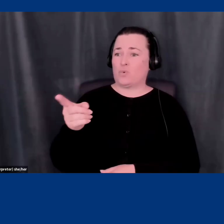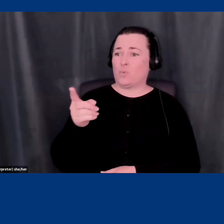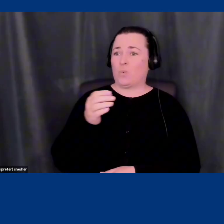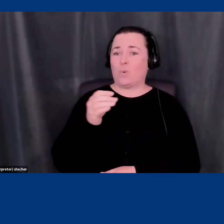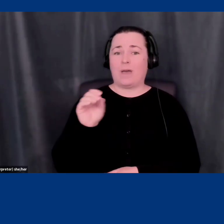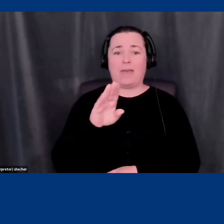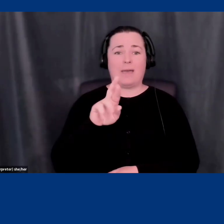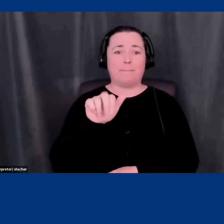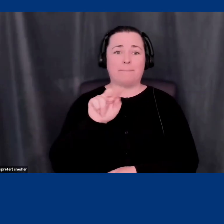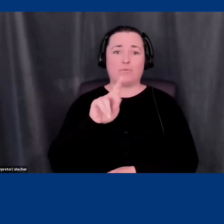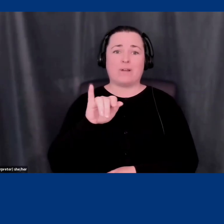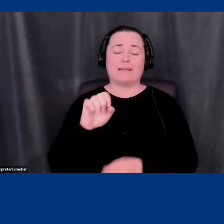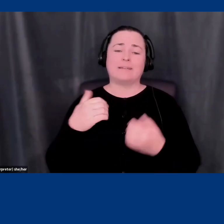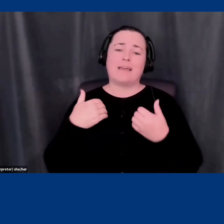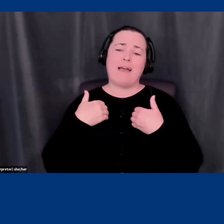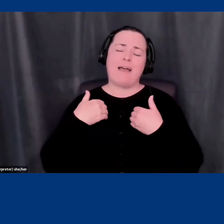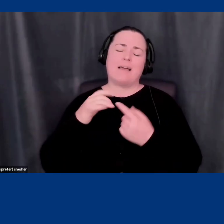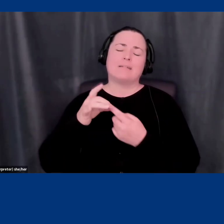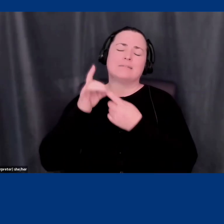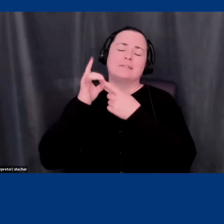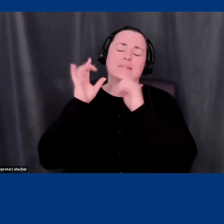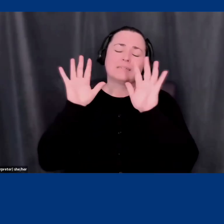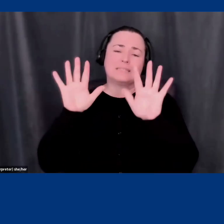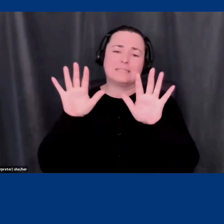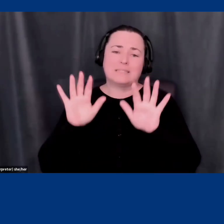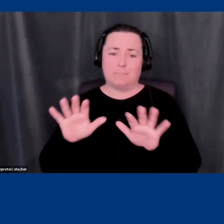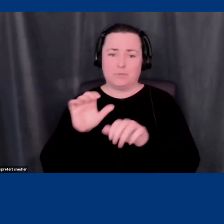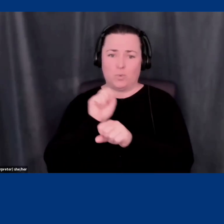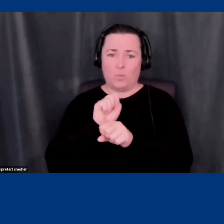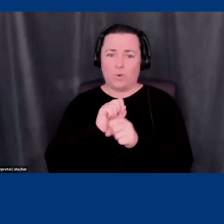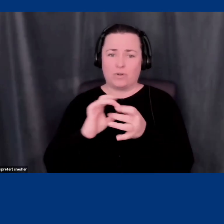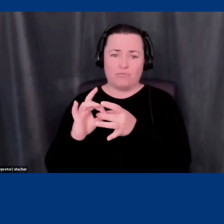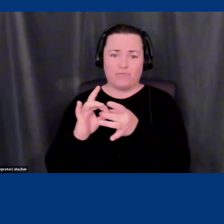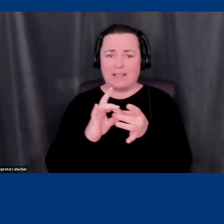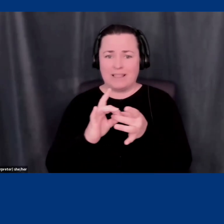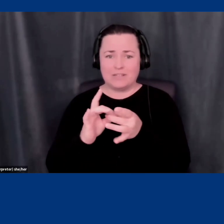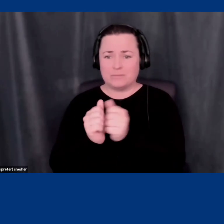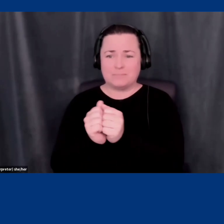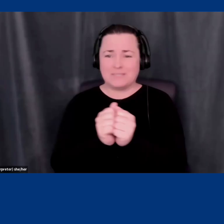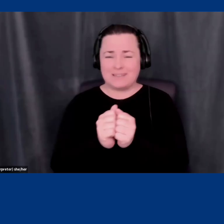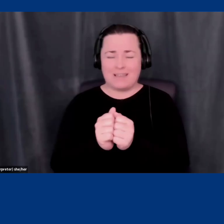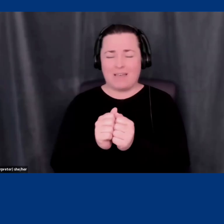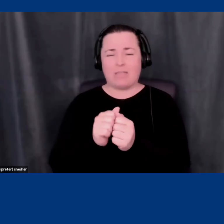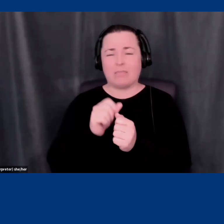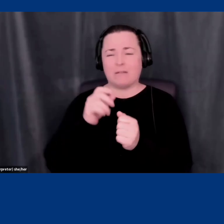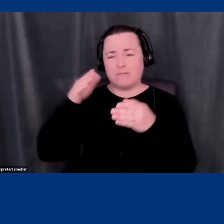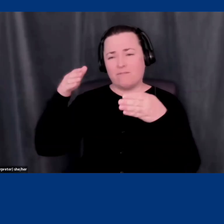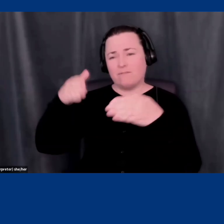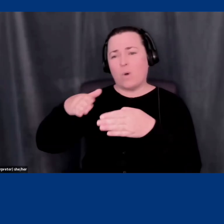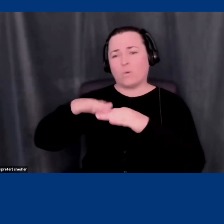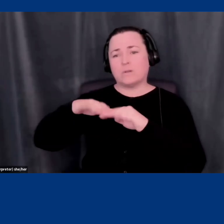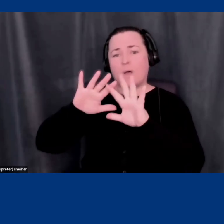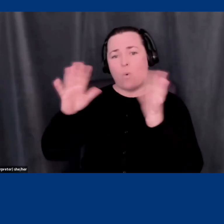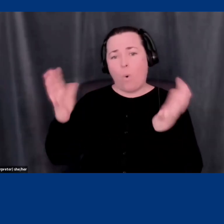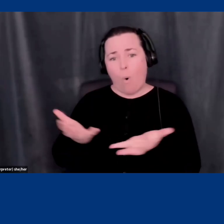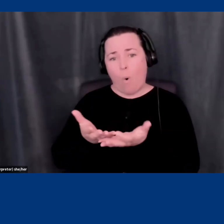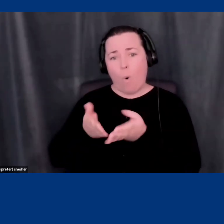working relationship together. That was sort of a whole person and full family approach, which I